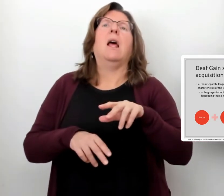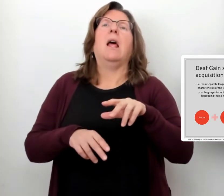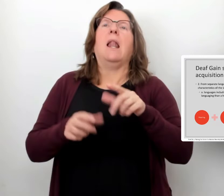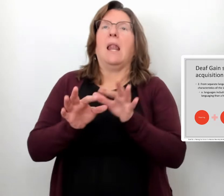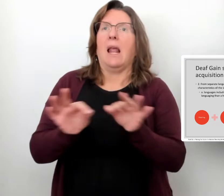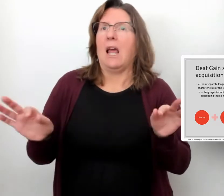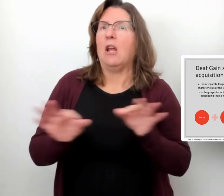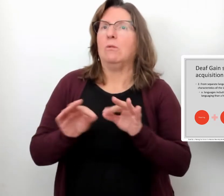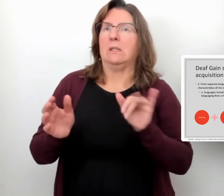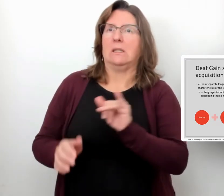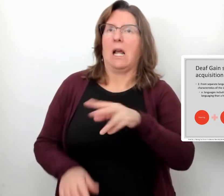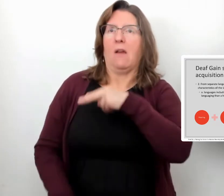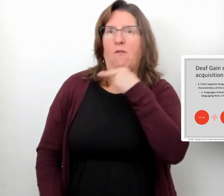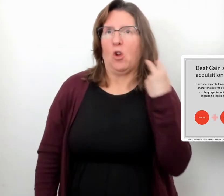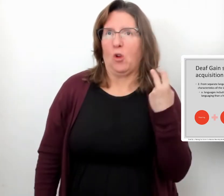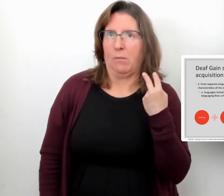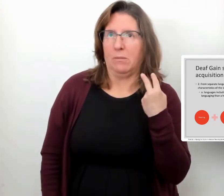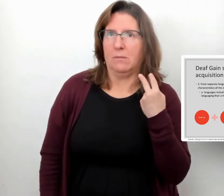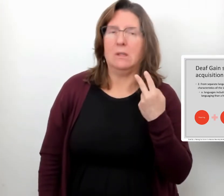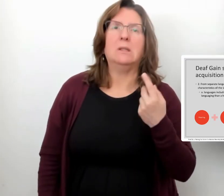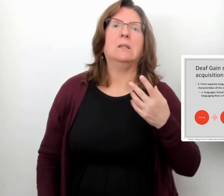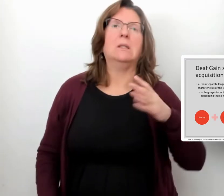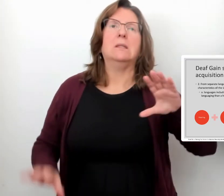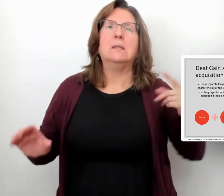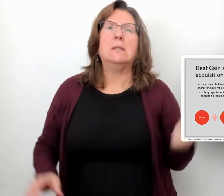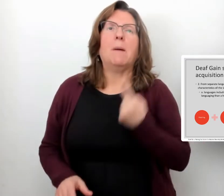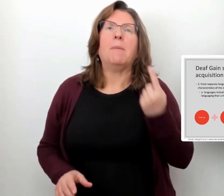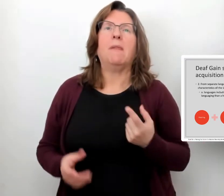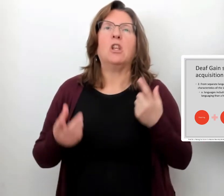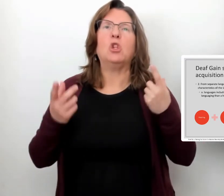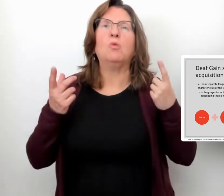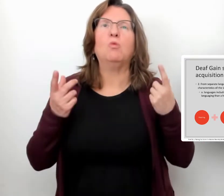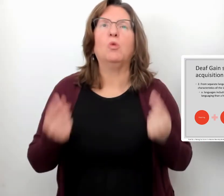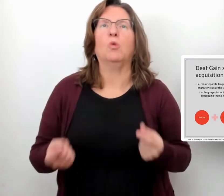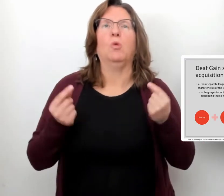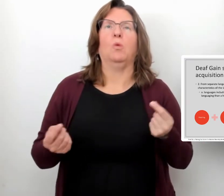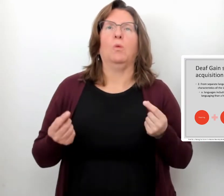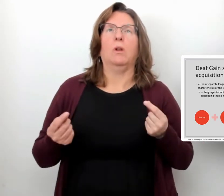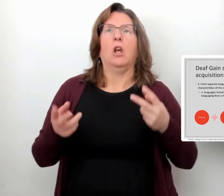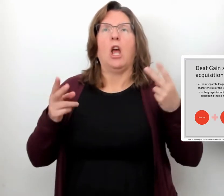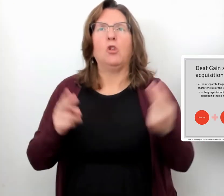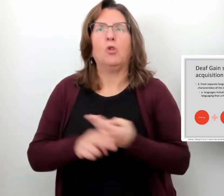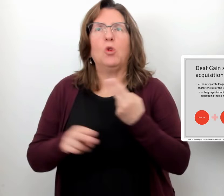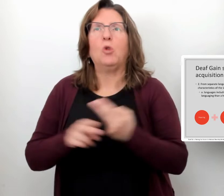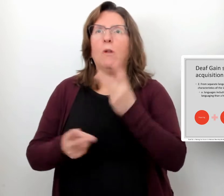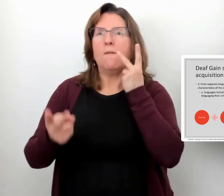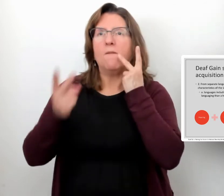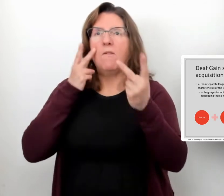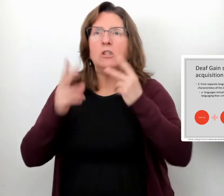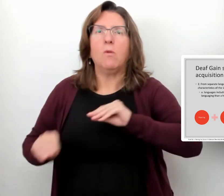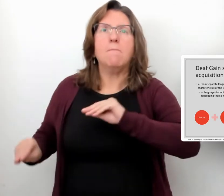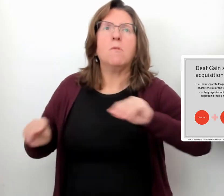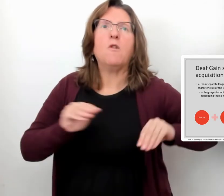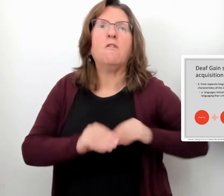Language is more like a verb. It's something that you 'do,' something you 'act on.'